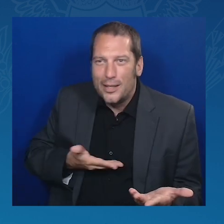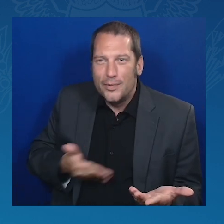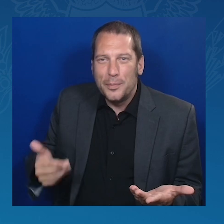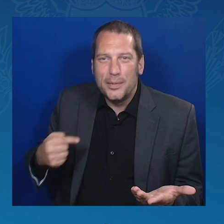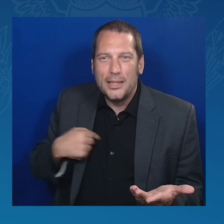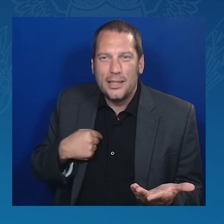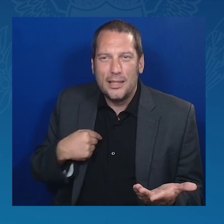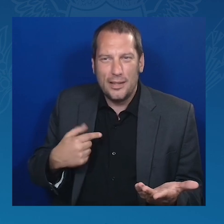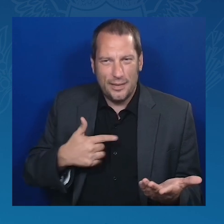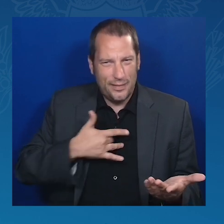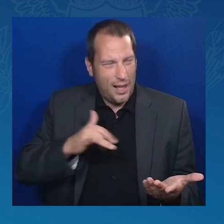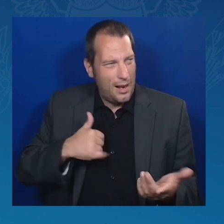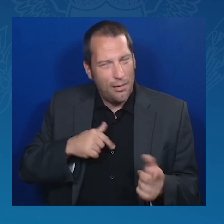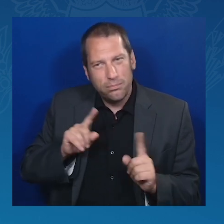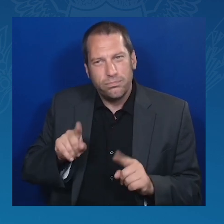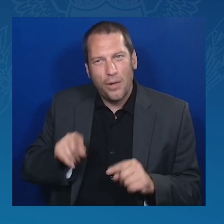so this is quite a different circumstance.